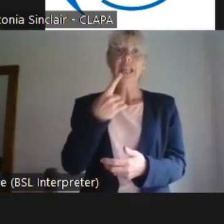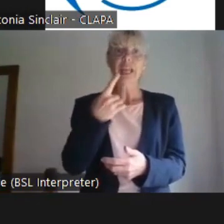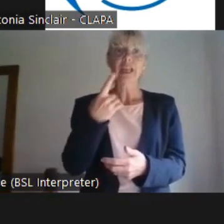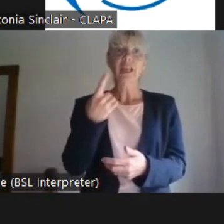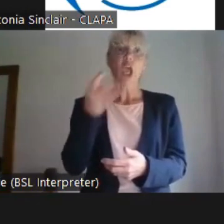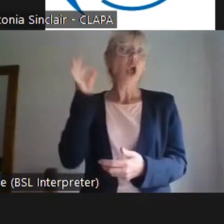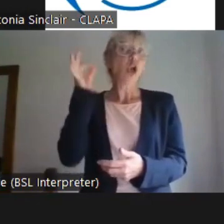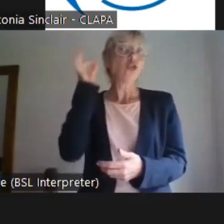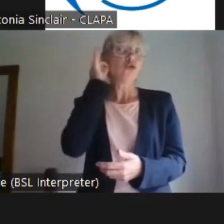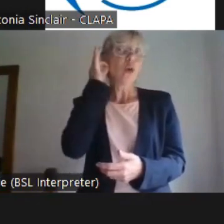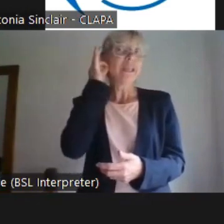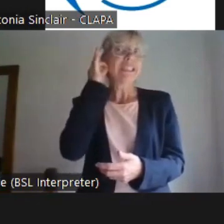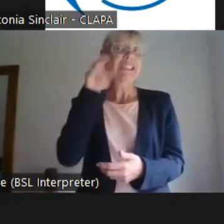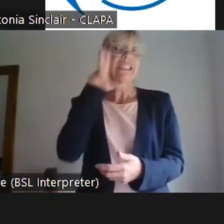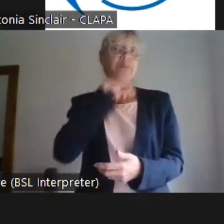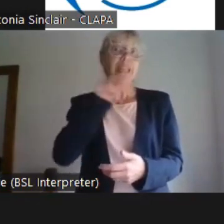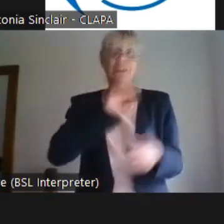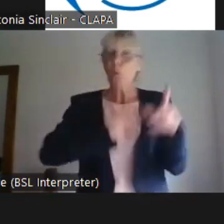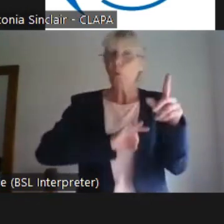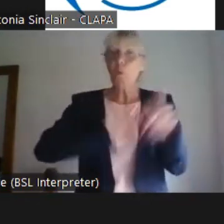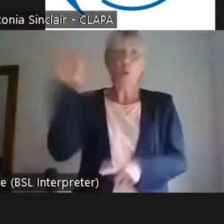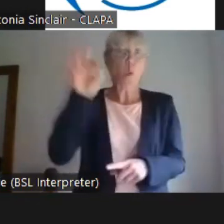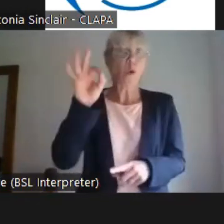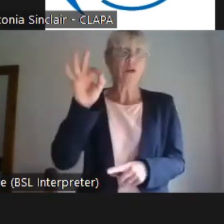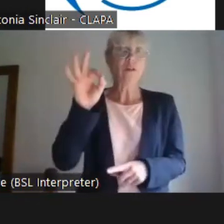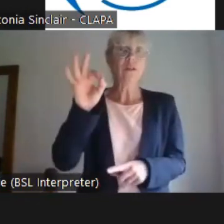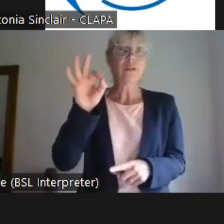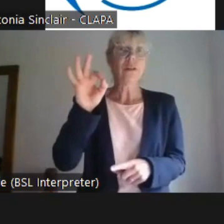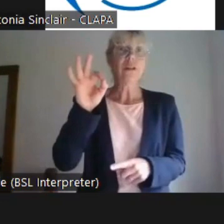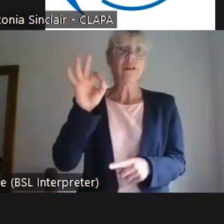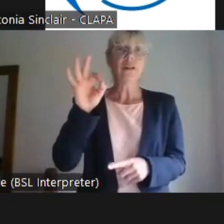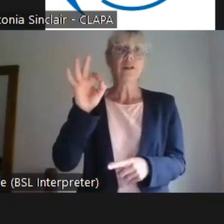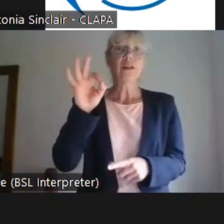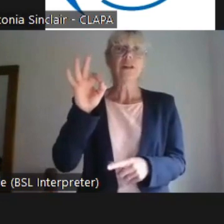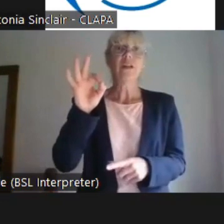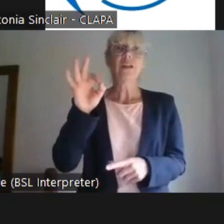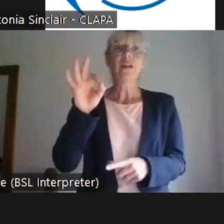came on Leaps and Bounds other parents they have their grommets and actually that doesn't